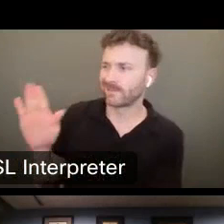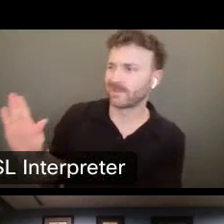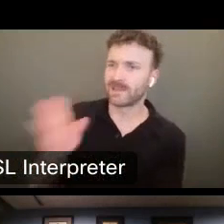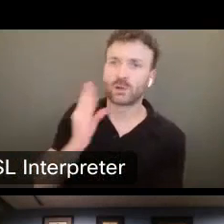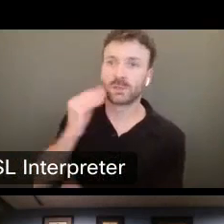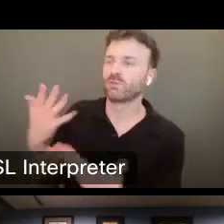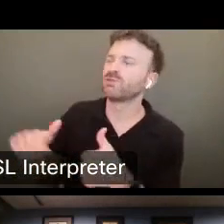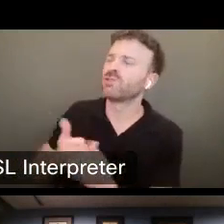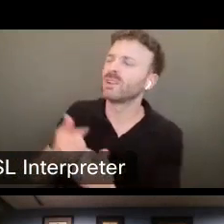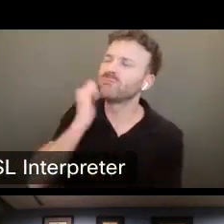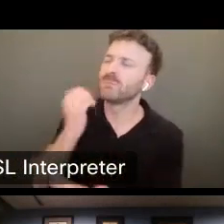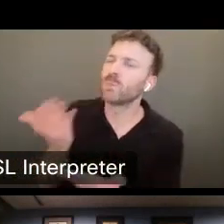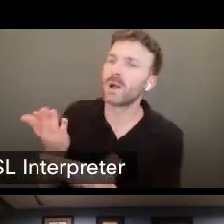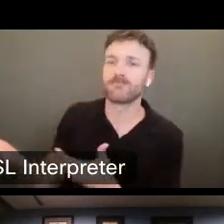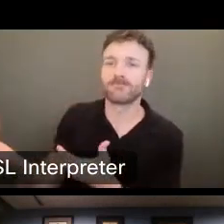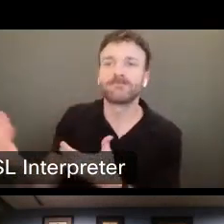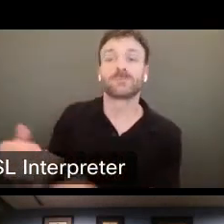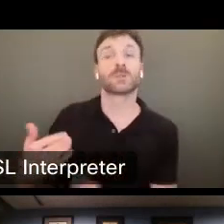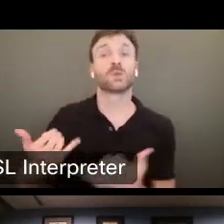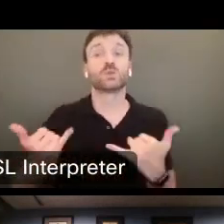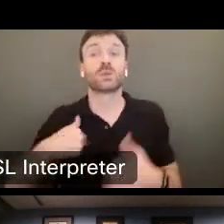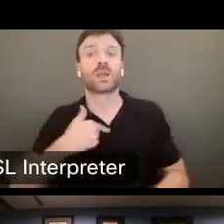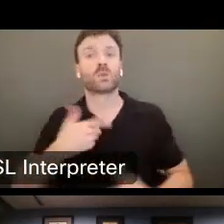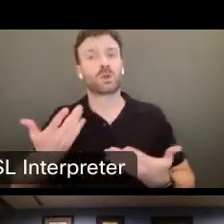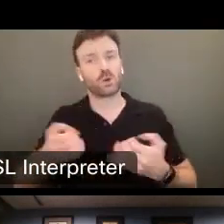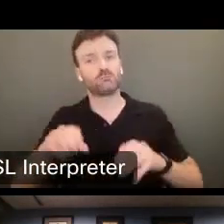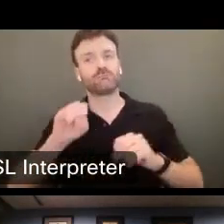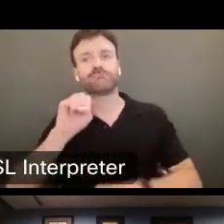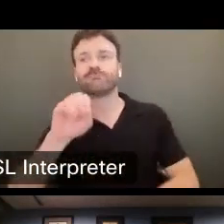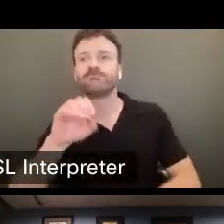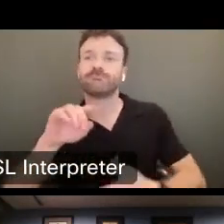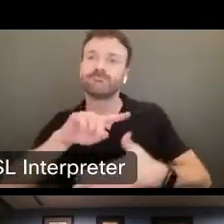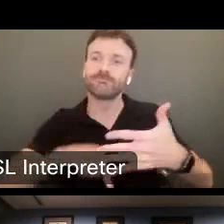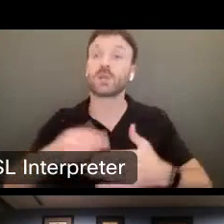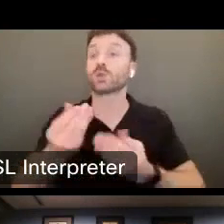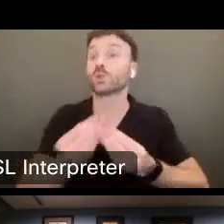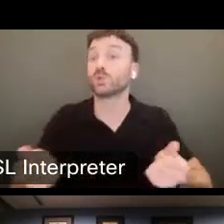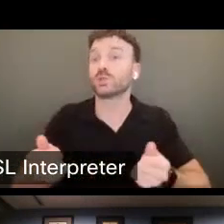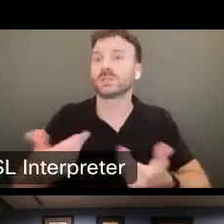We are here today to outline the solutions and the next steps that came out of these discussions.